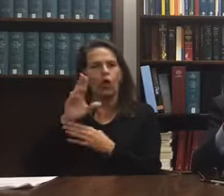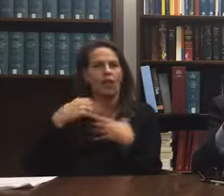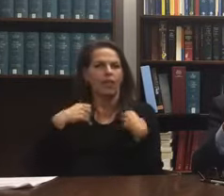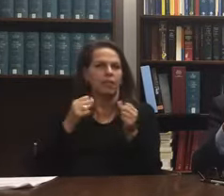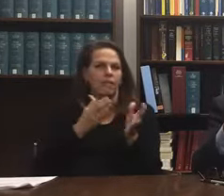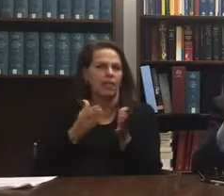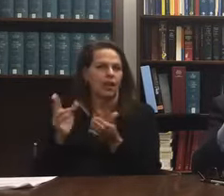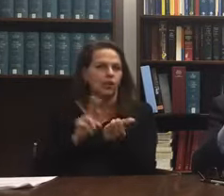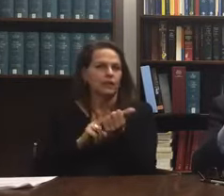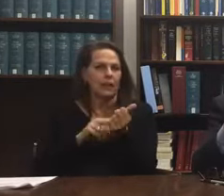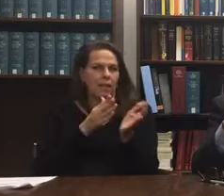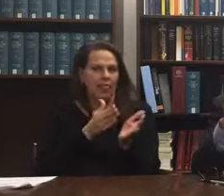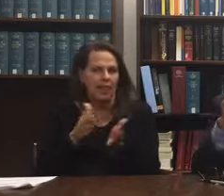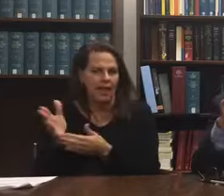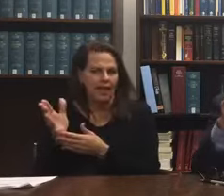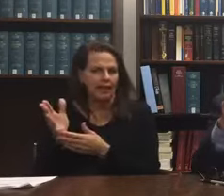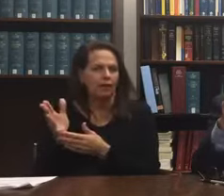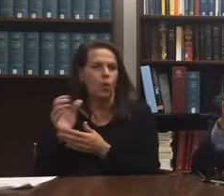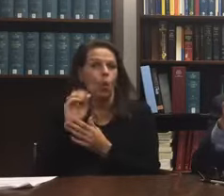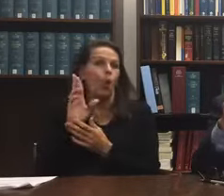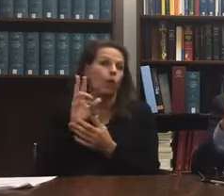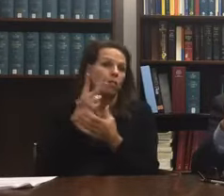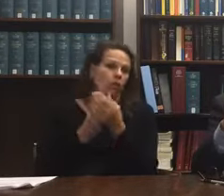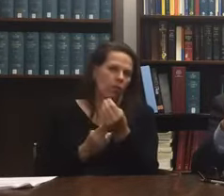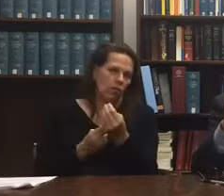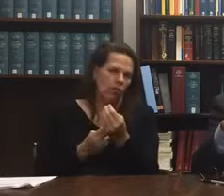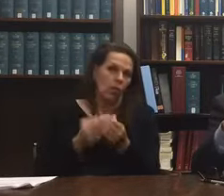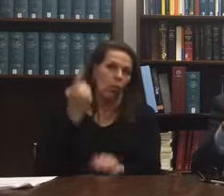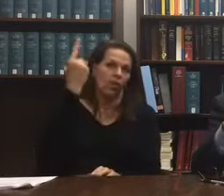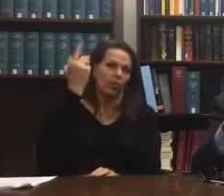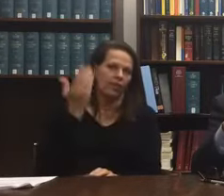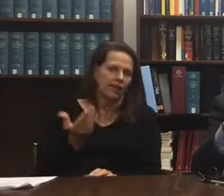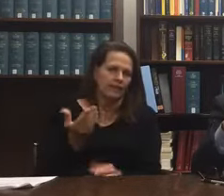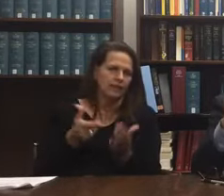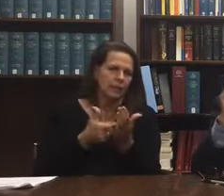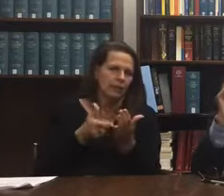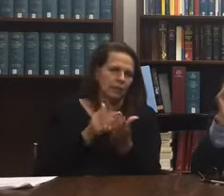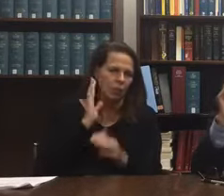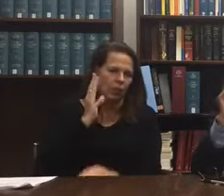policies or both one thing sometimes you'll see is the only sort of